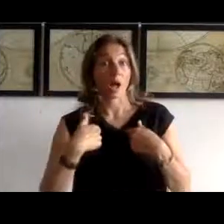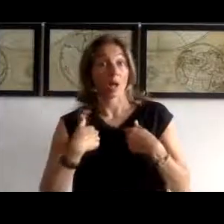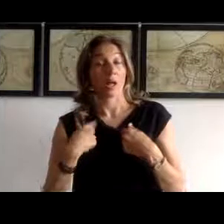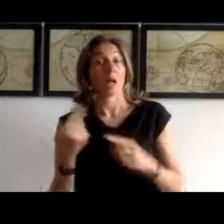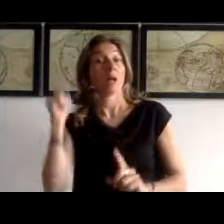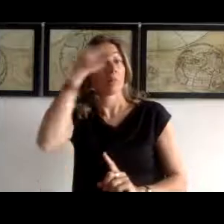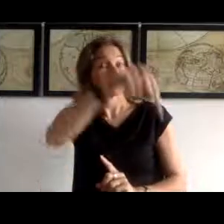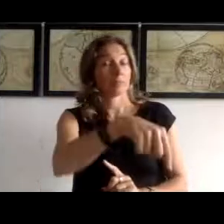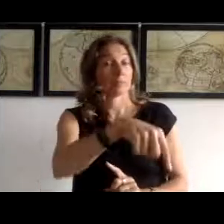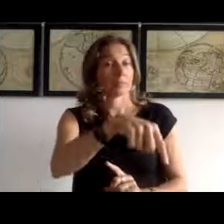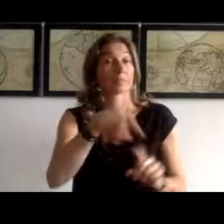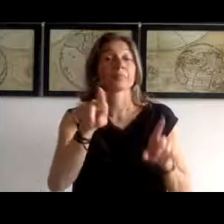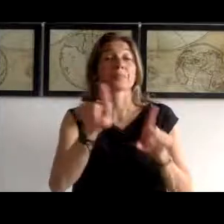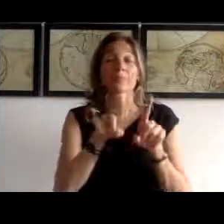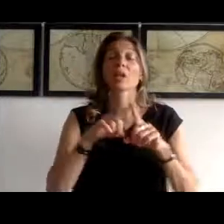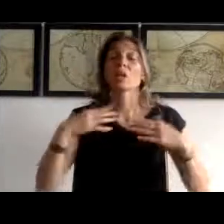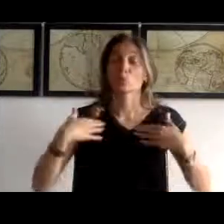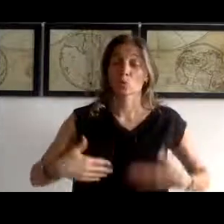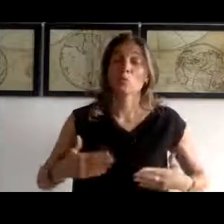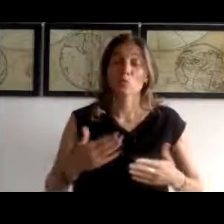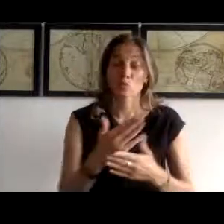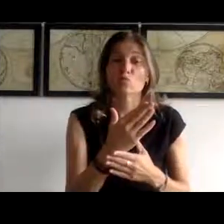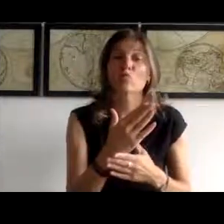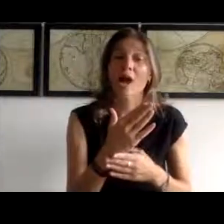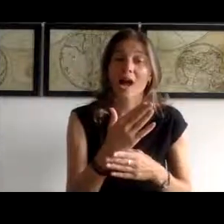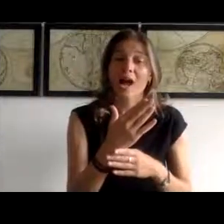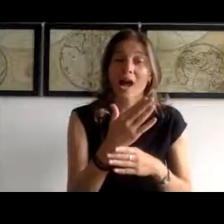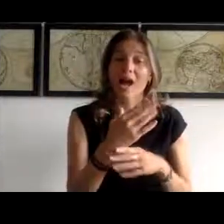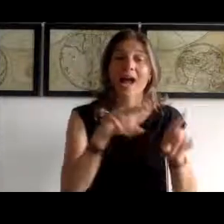to make the programme also more inclusive and accessible.